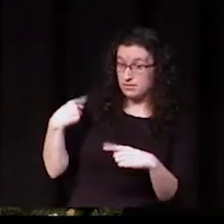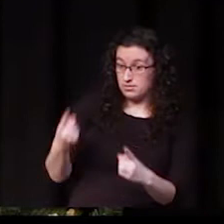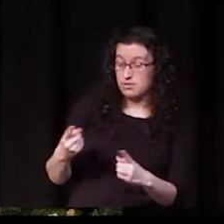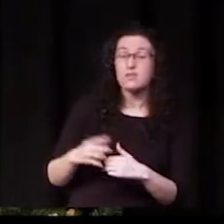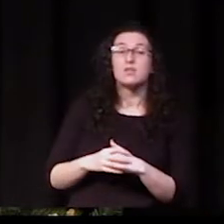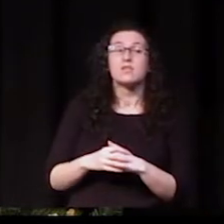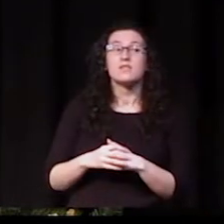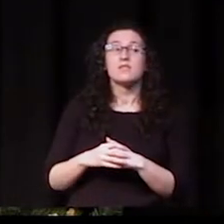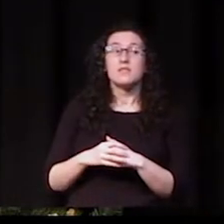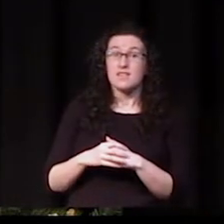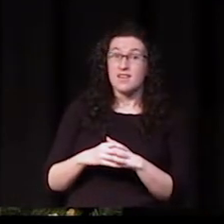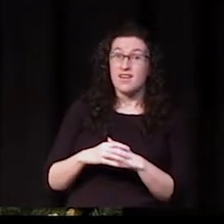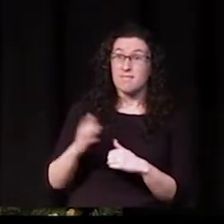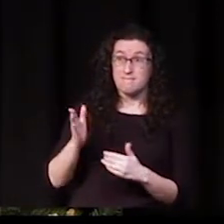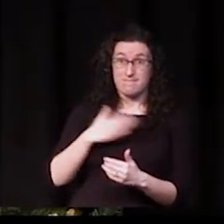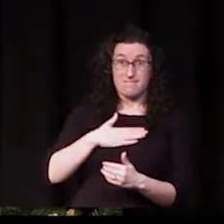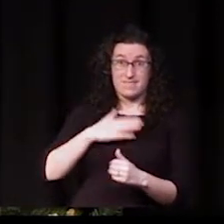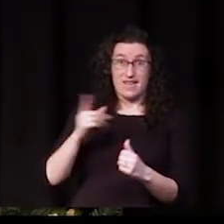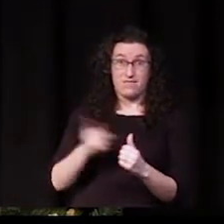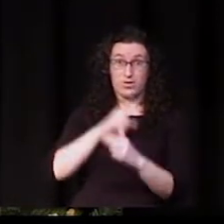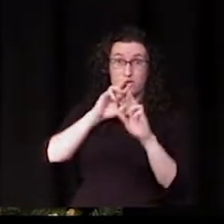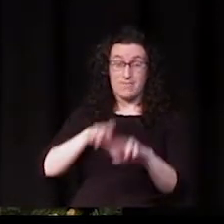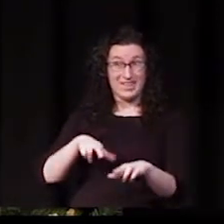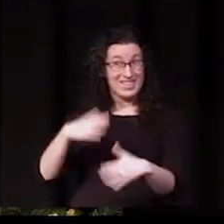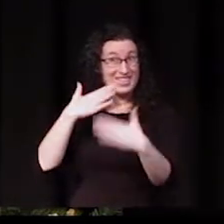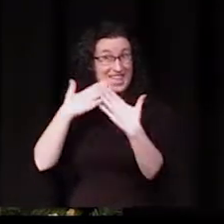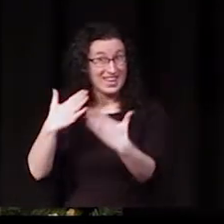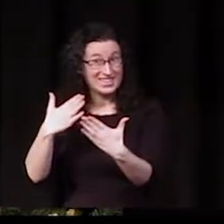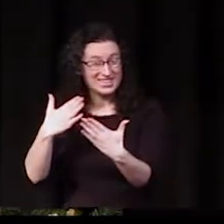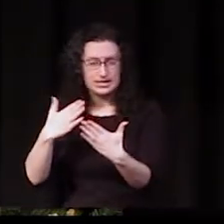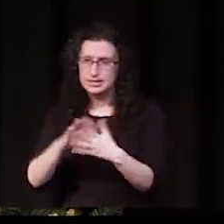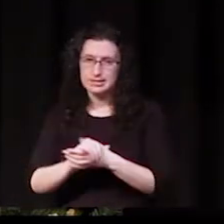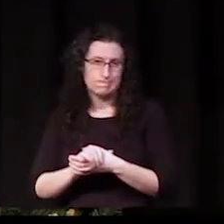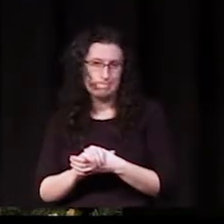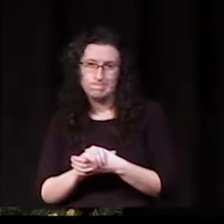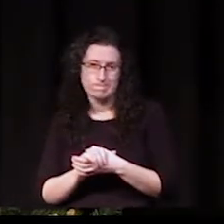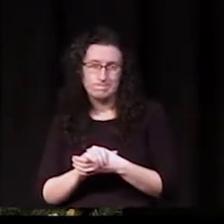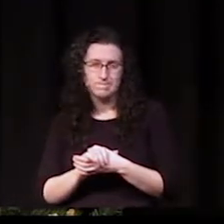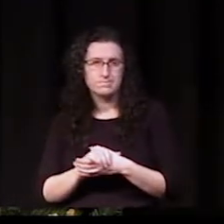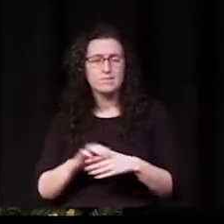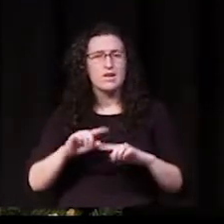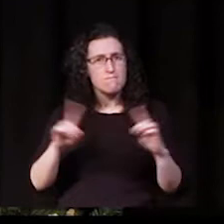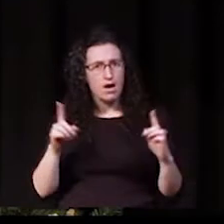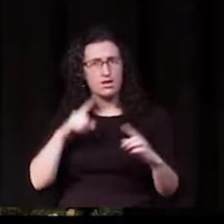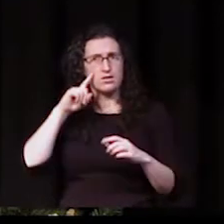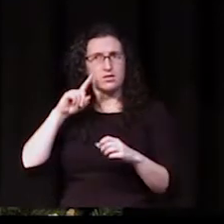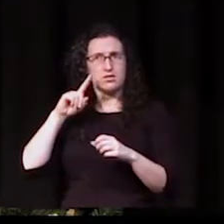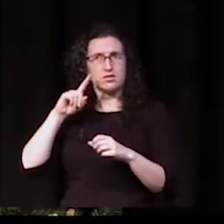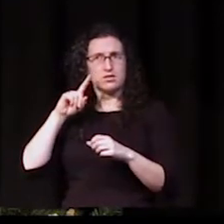that rose out of me. And yet if we believe the promise of God, that He is with us always,